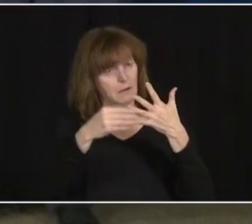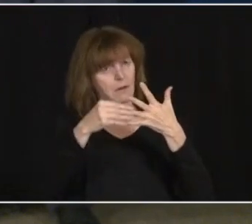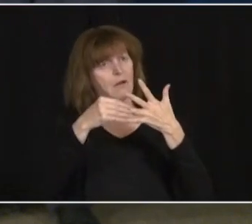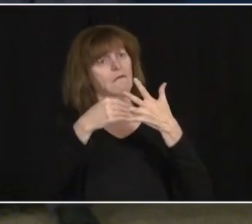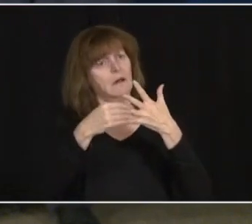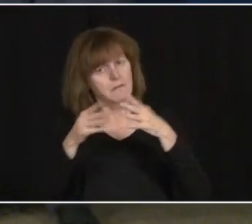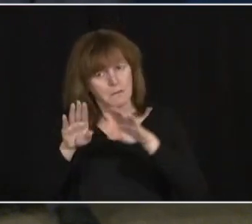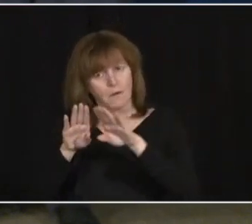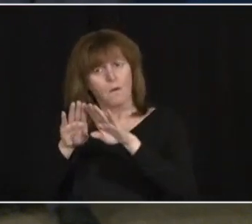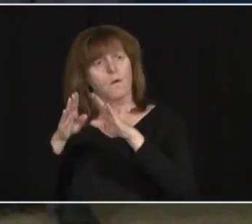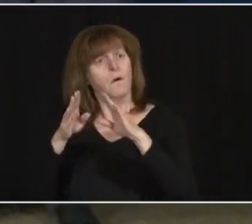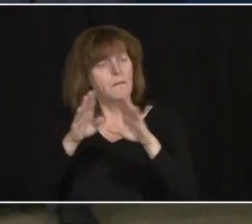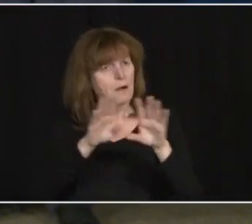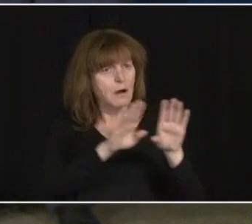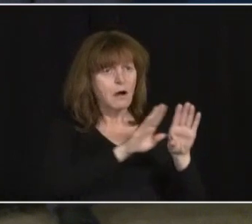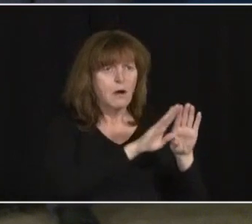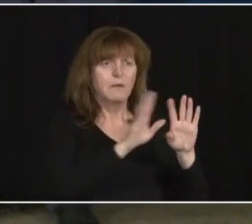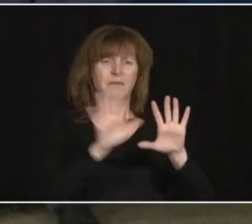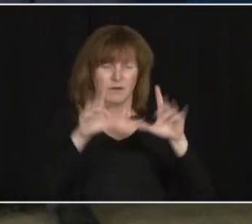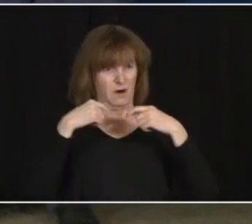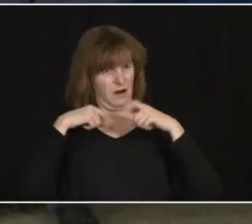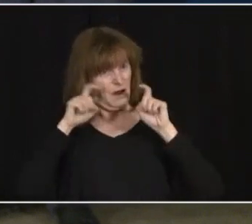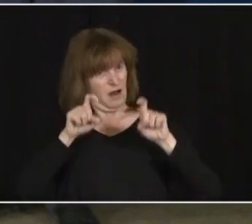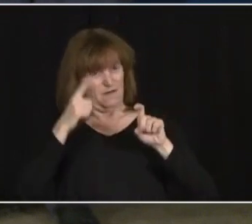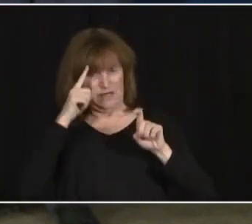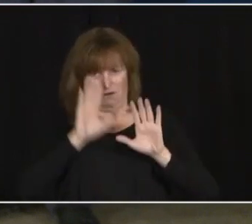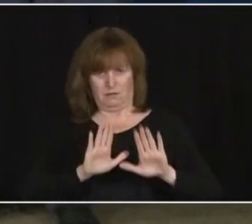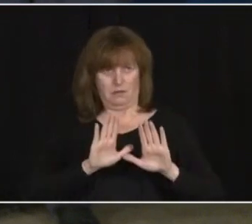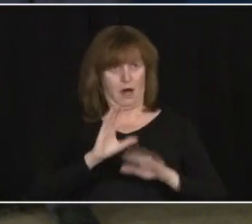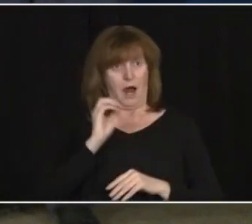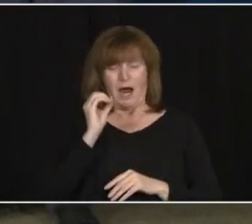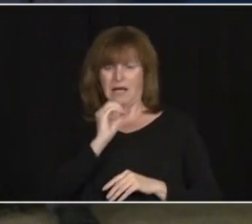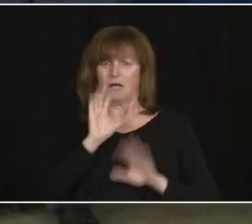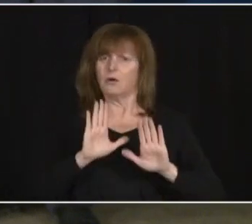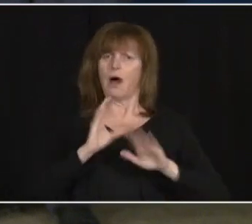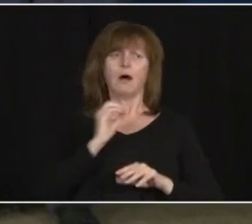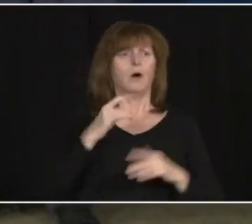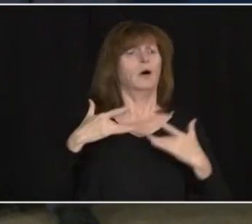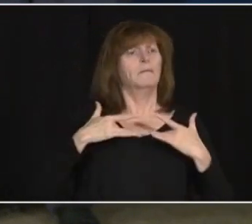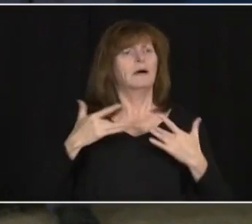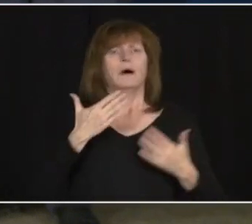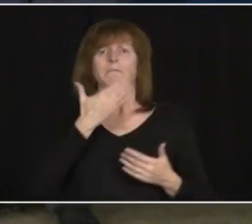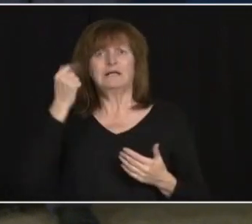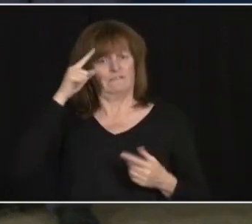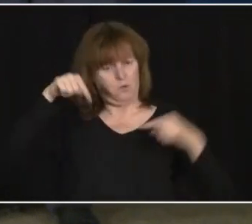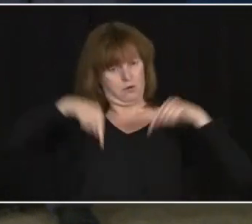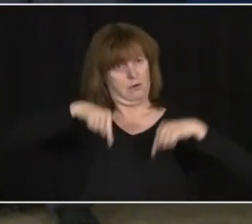situation here in Ontario. We need to remember that as Ontarians we are in this together.